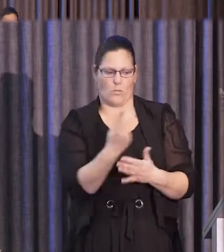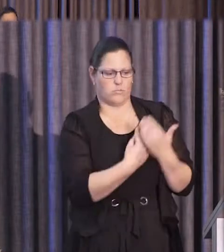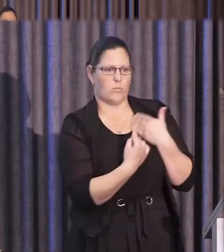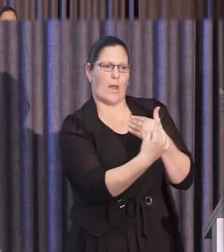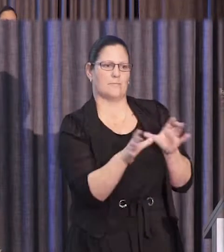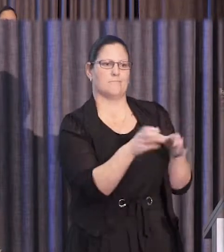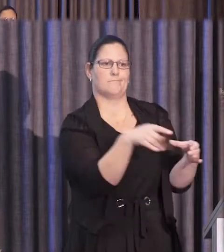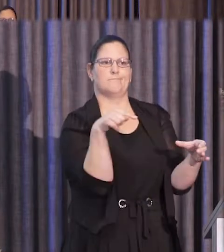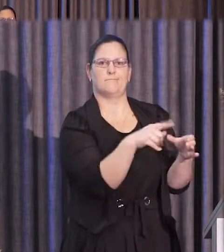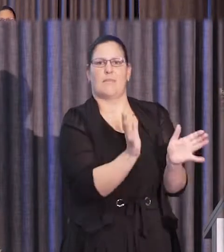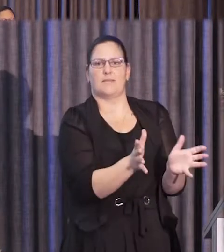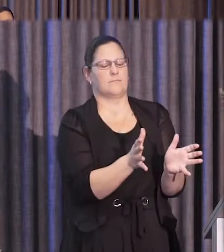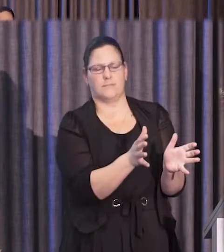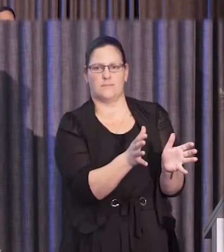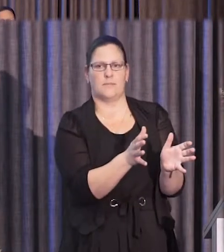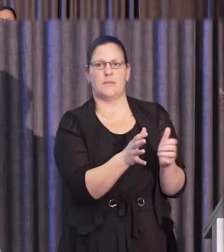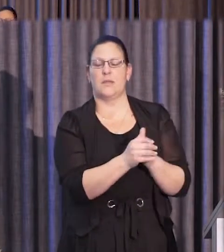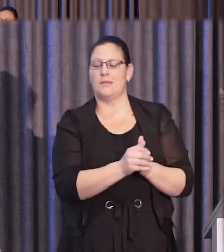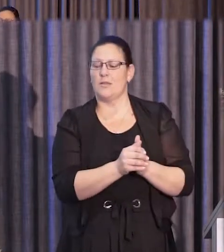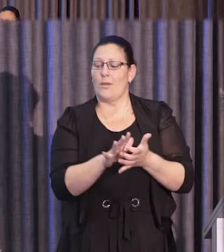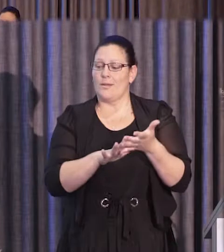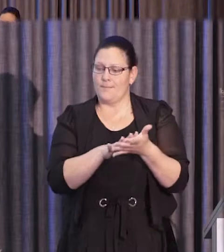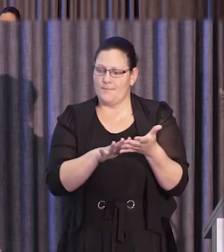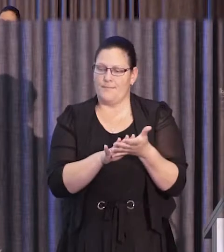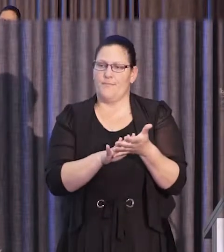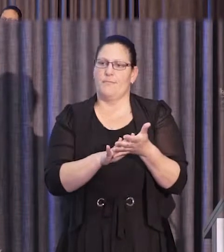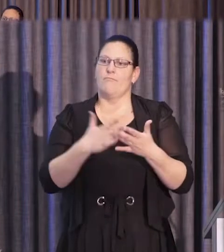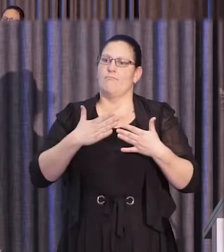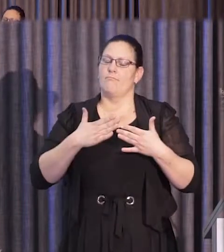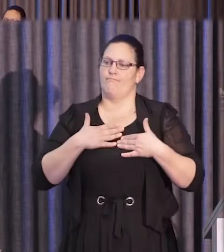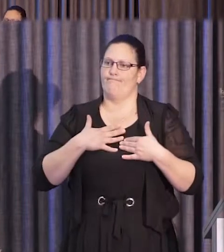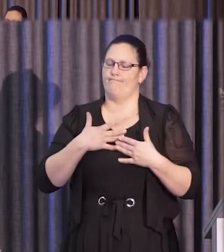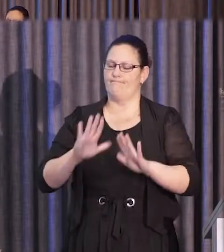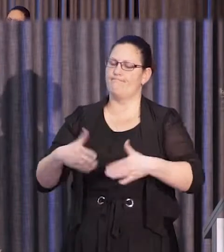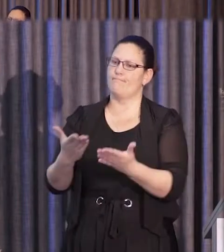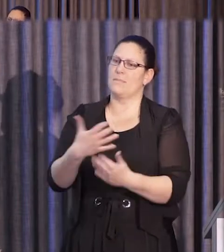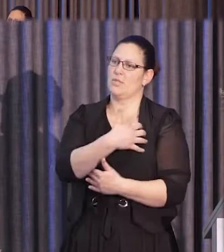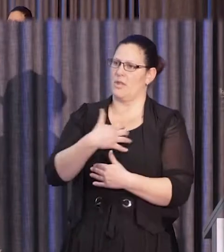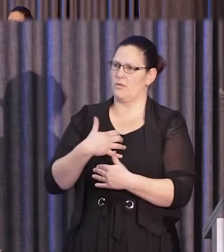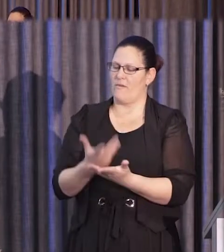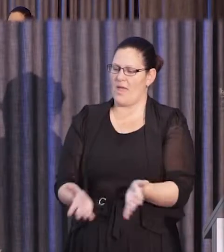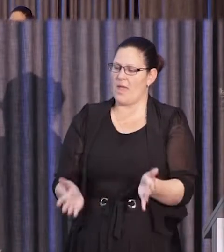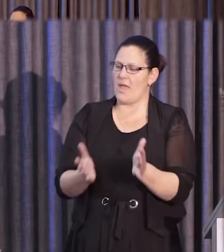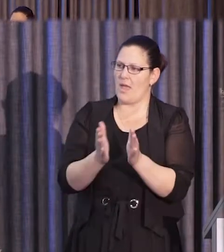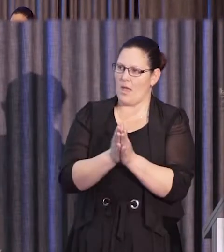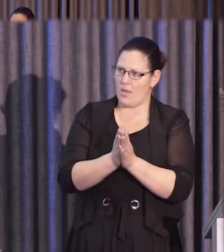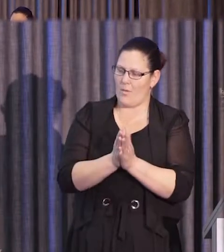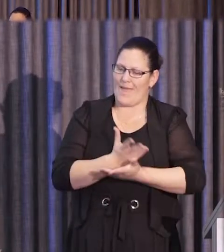that in all our service delivery models, they need to think about how the service delivery is accessible and how the decisions they make